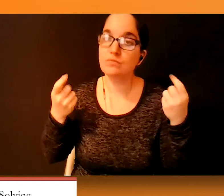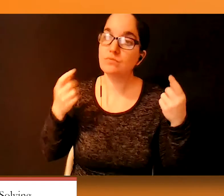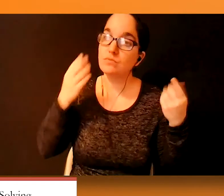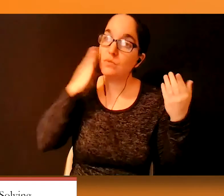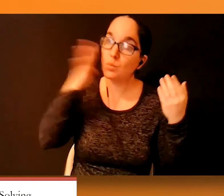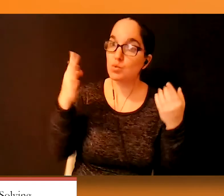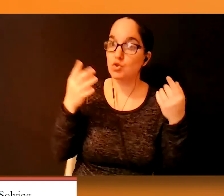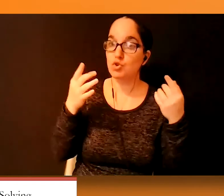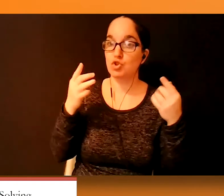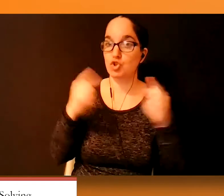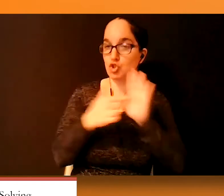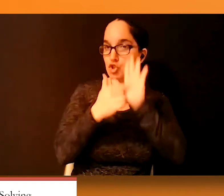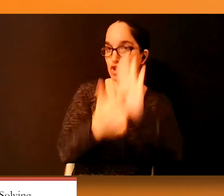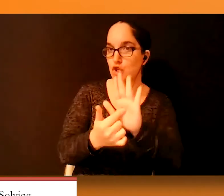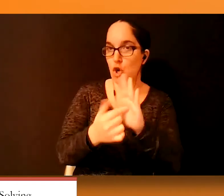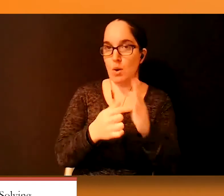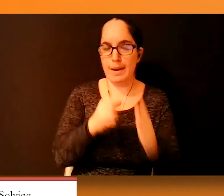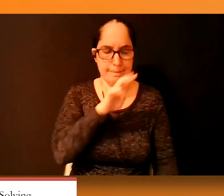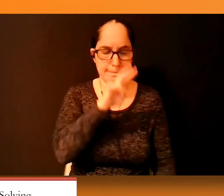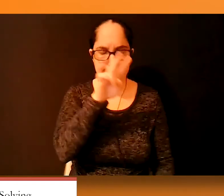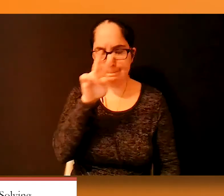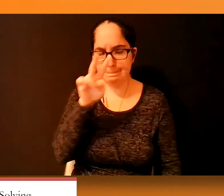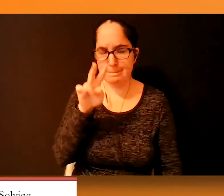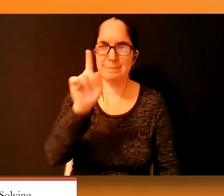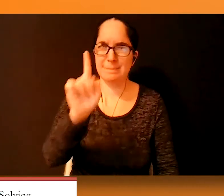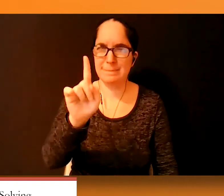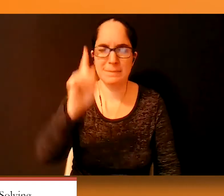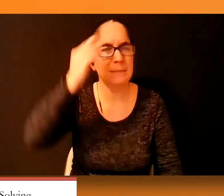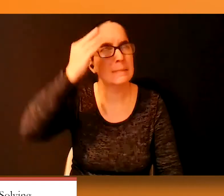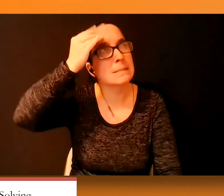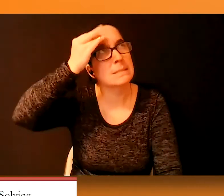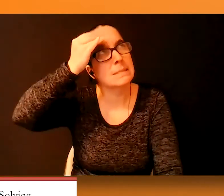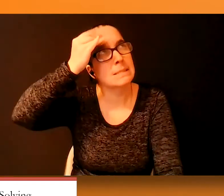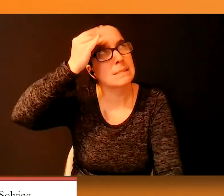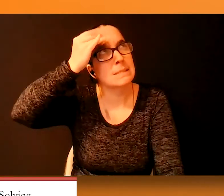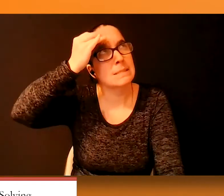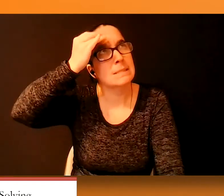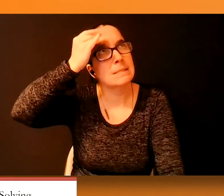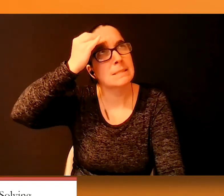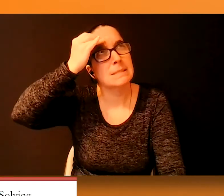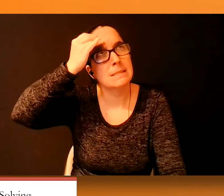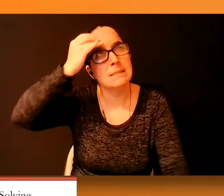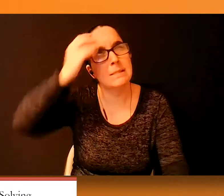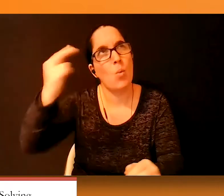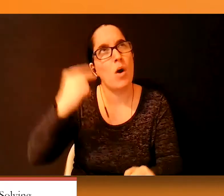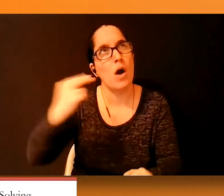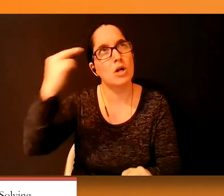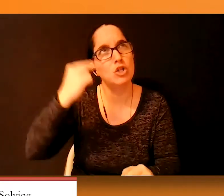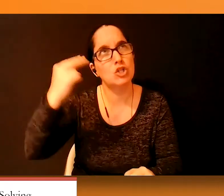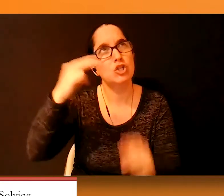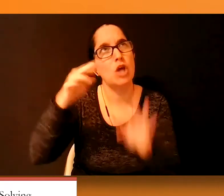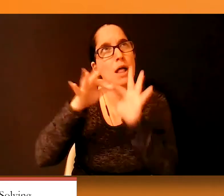And what I do usually is if I'm signing, then I might, you know, kind of show them that I'm, like, looking up, I'm thinking,